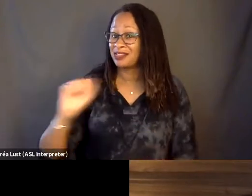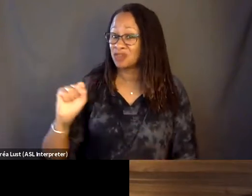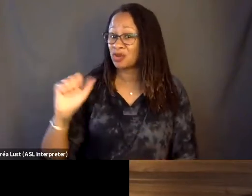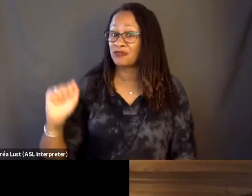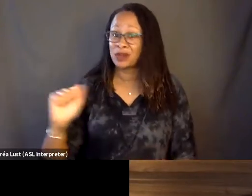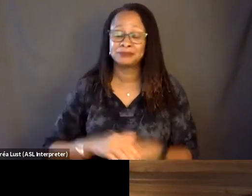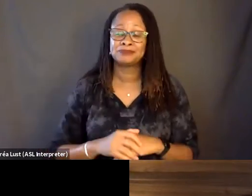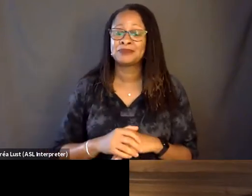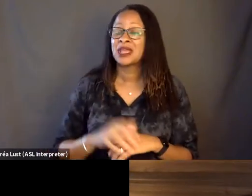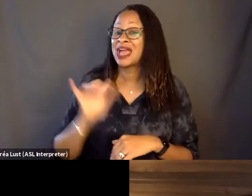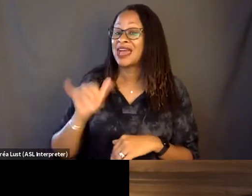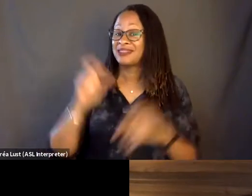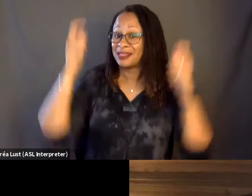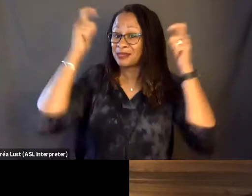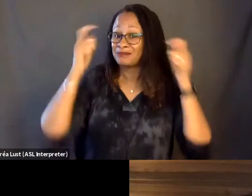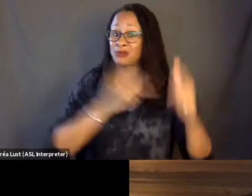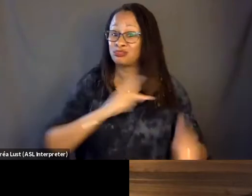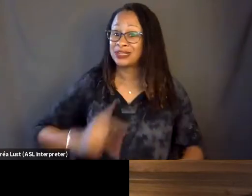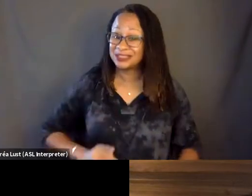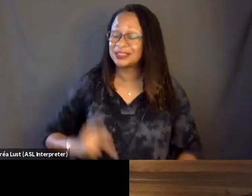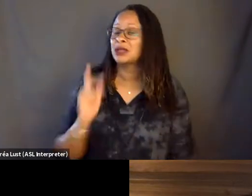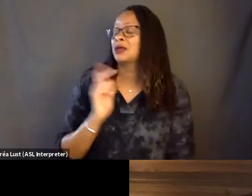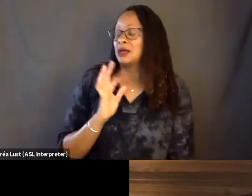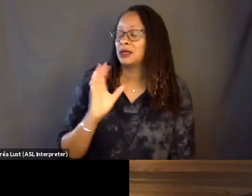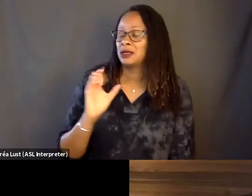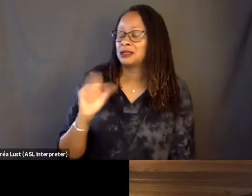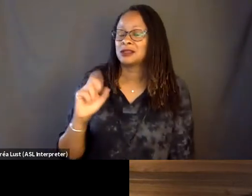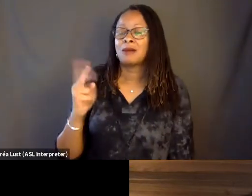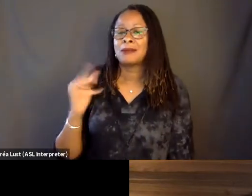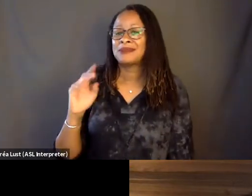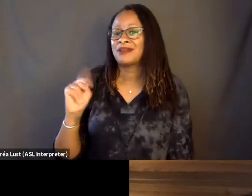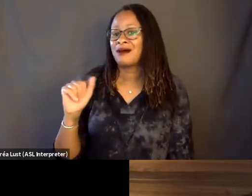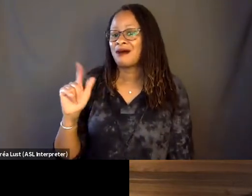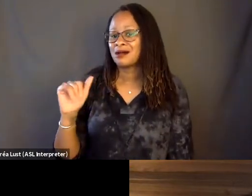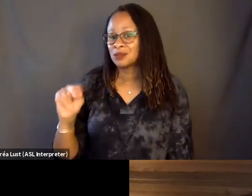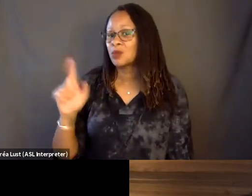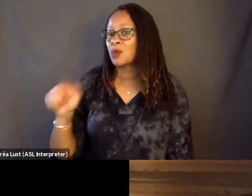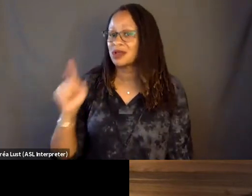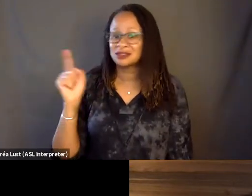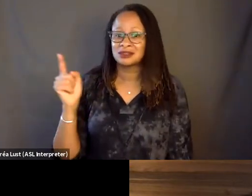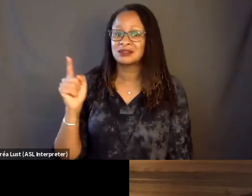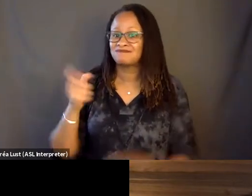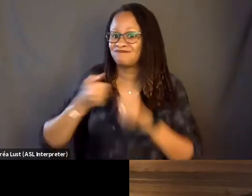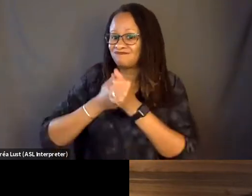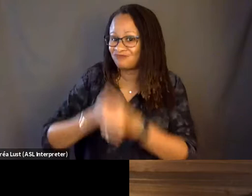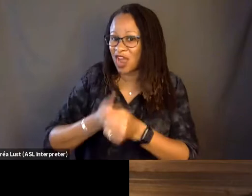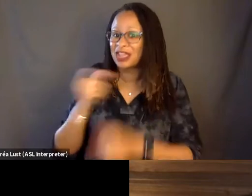was in direct contact with him. This is just unbelievable stuff. You really do establish that the Crown